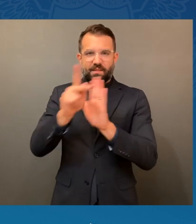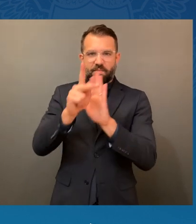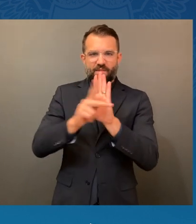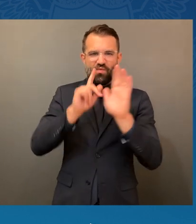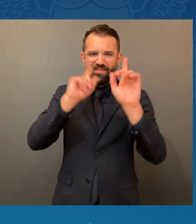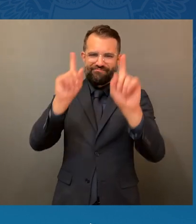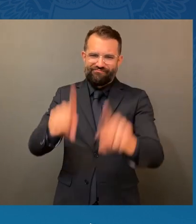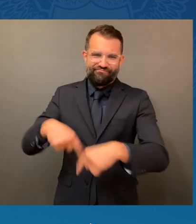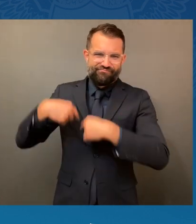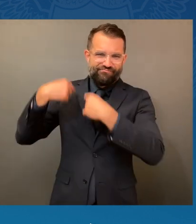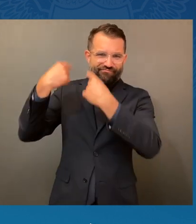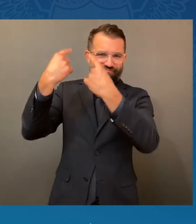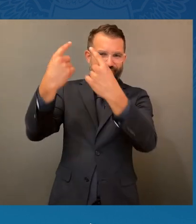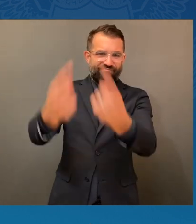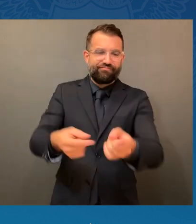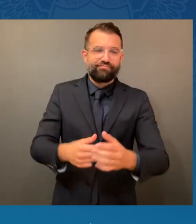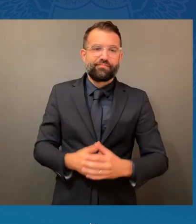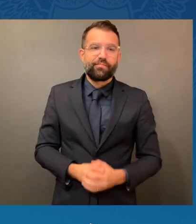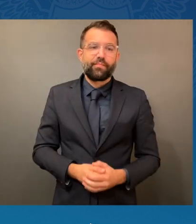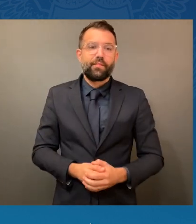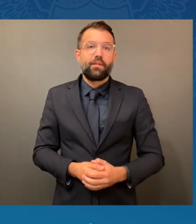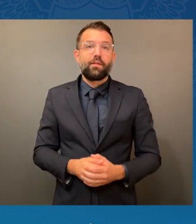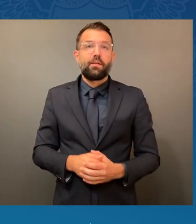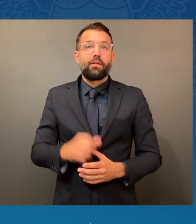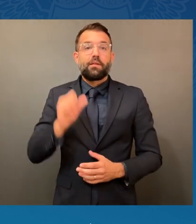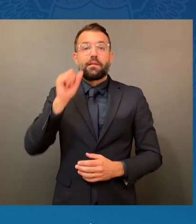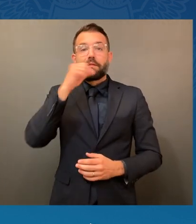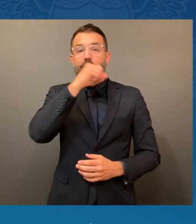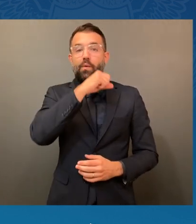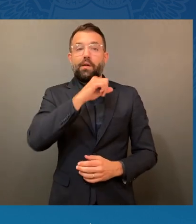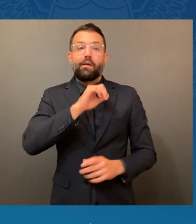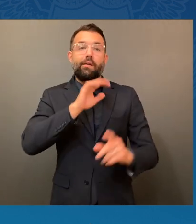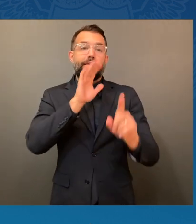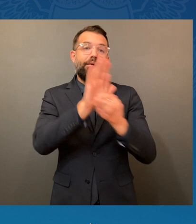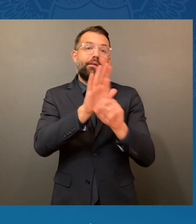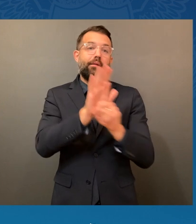Taiwan is a vibrant democracy that contributes to the global good,